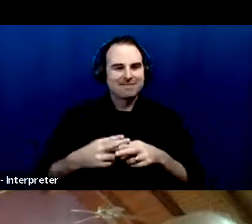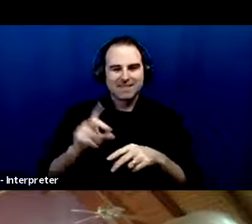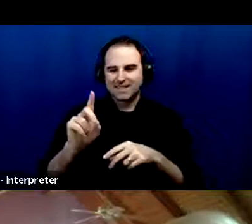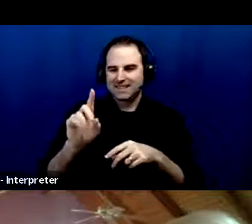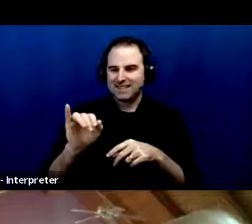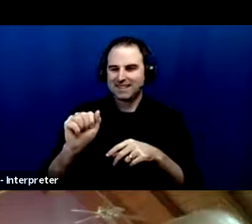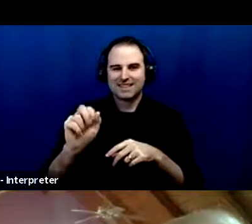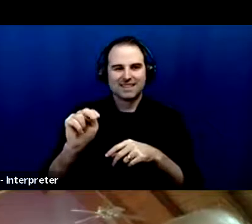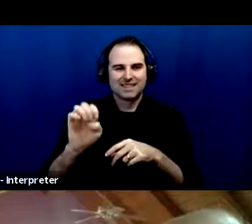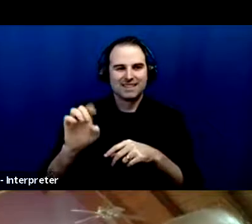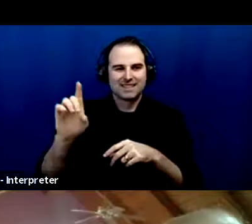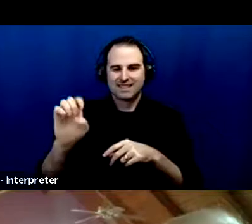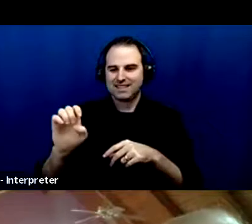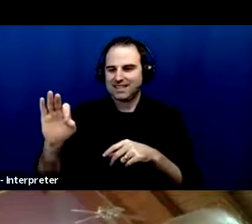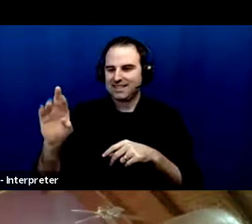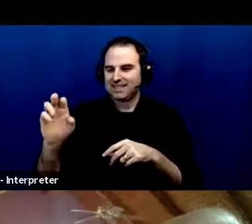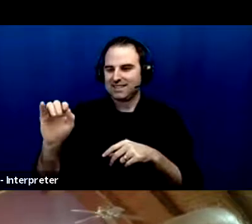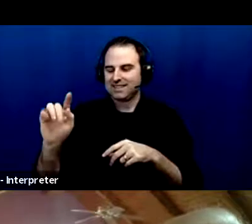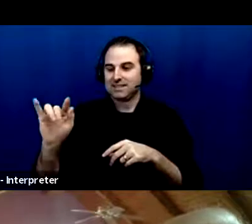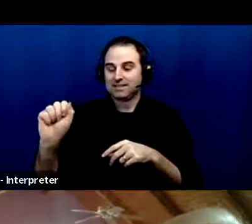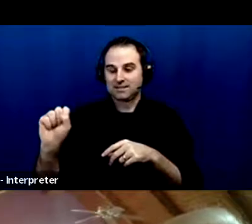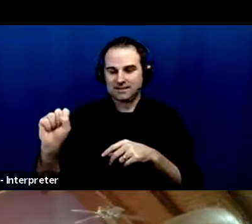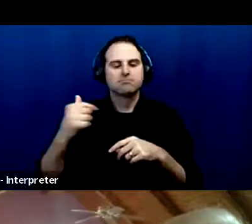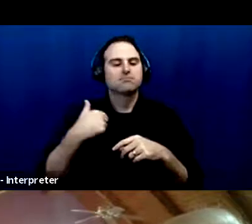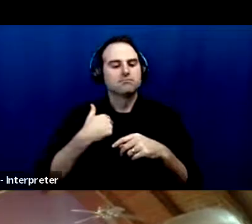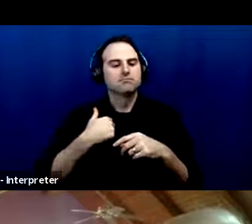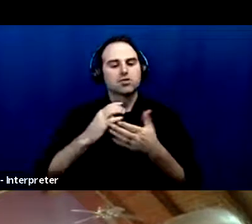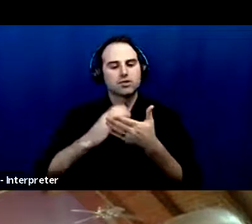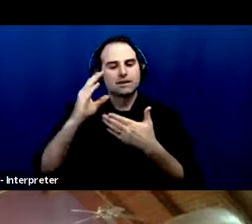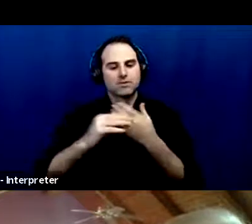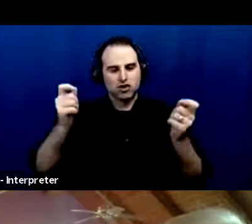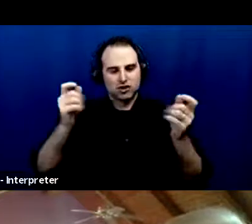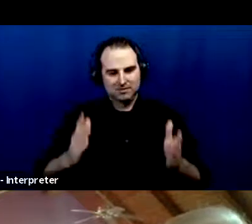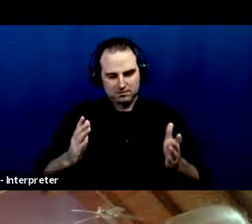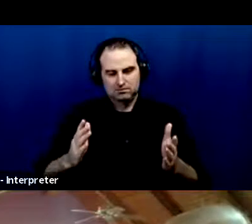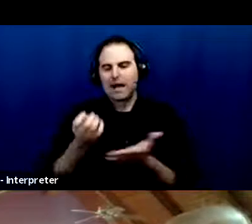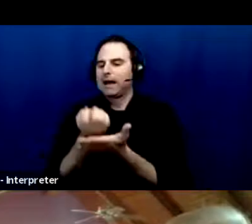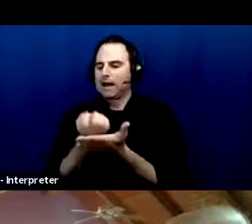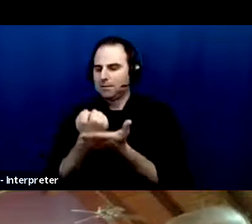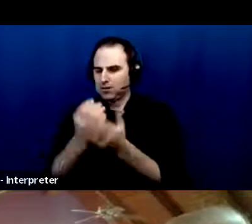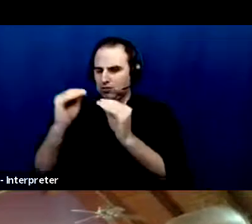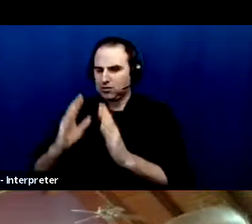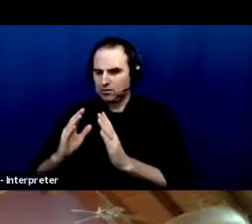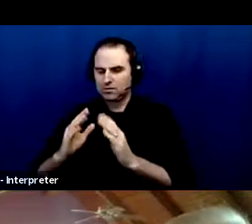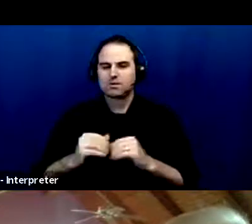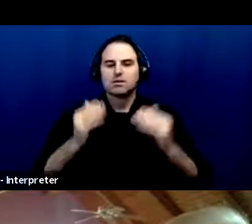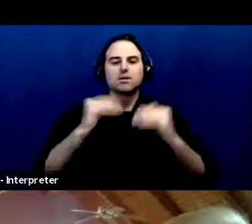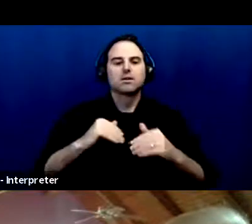chair, Econ, instructor, economics, the curriculum chair and then I got Kelly O'Rourke, our curriculum analyst and I leans